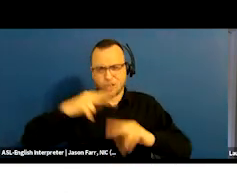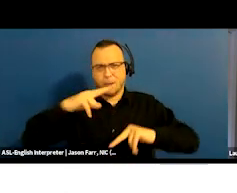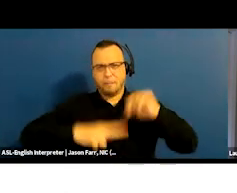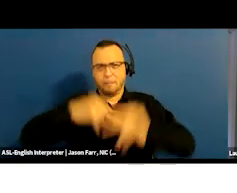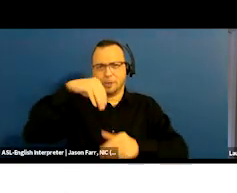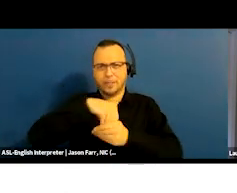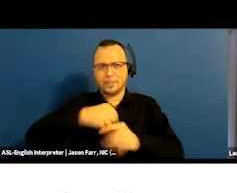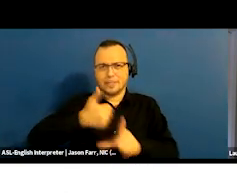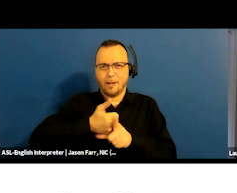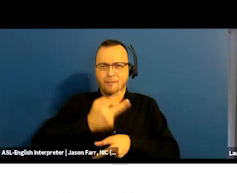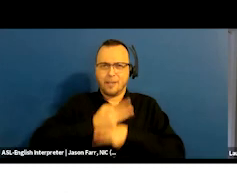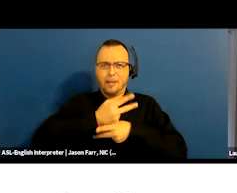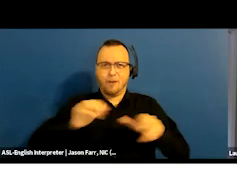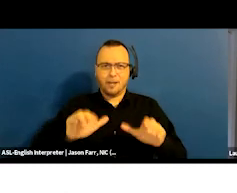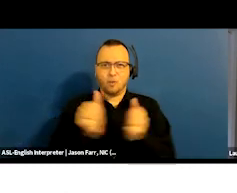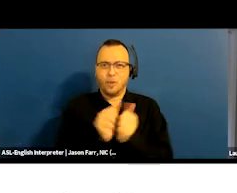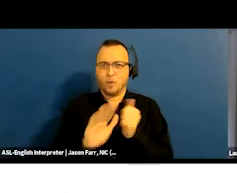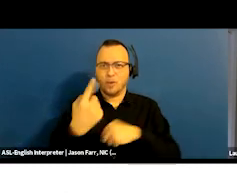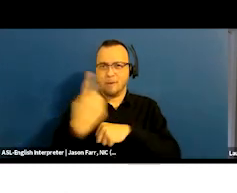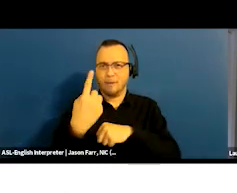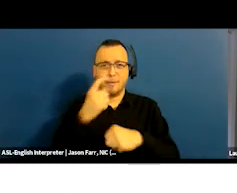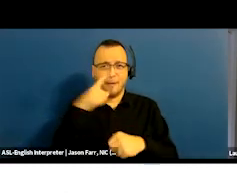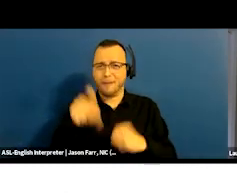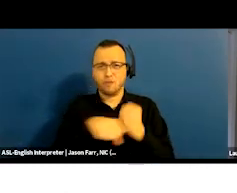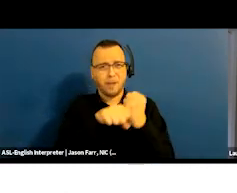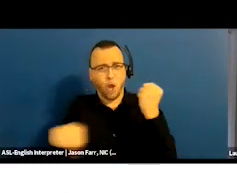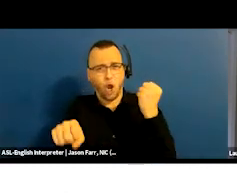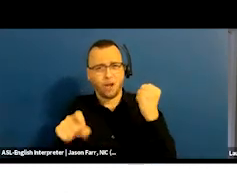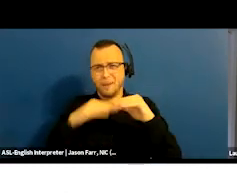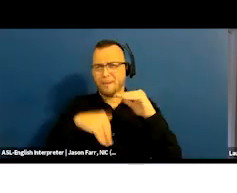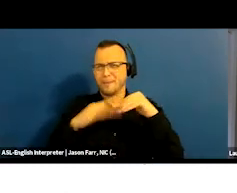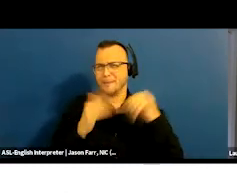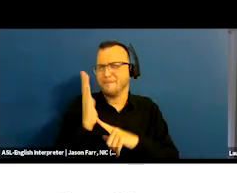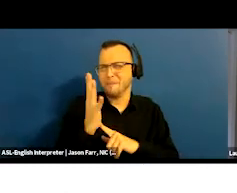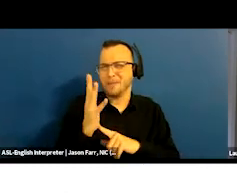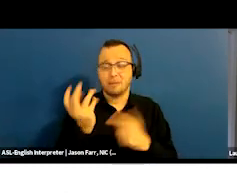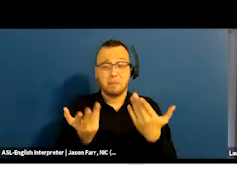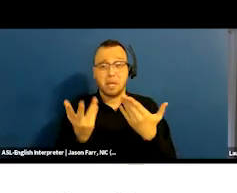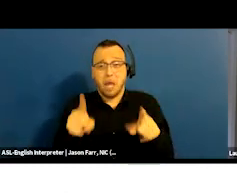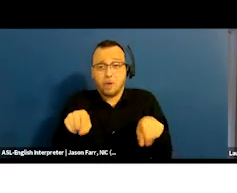So, I want to encourage each of you as you move forward, after today's webinar,